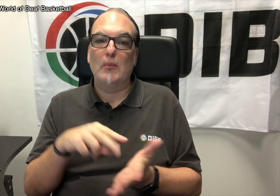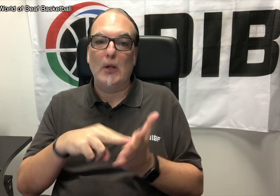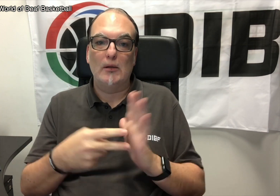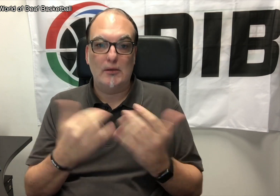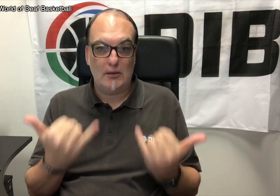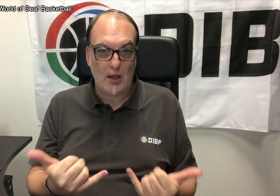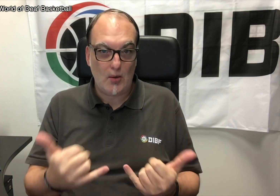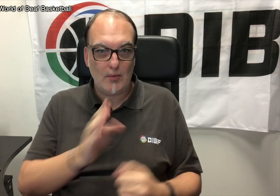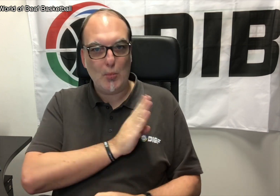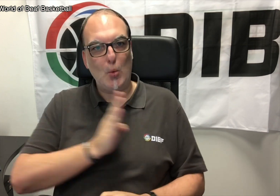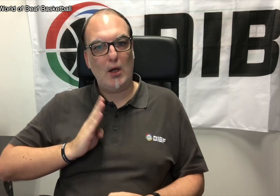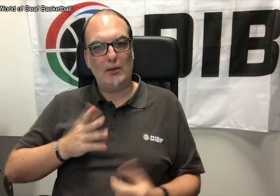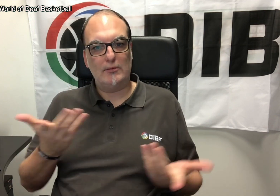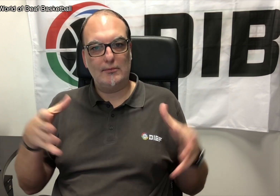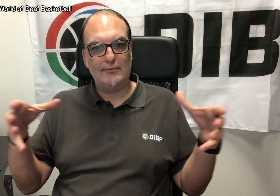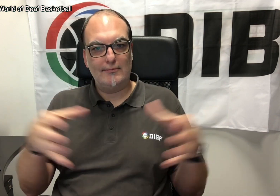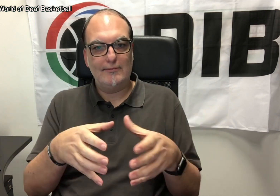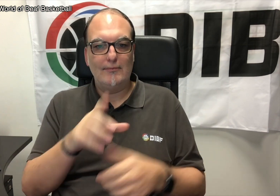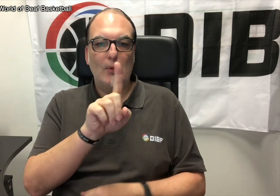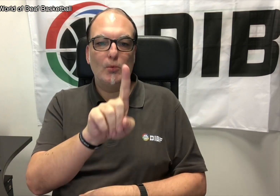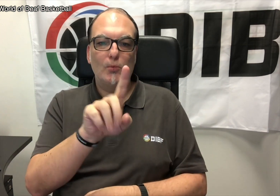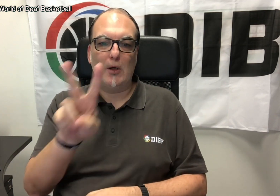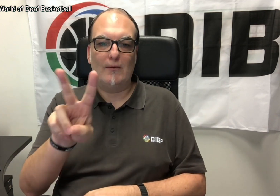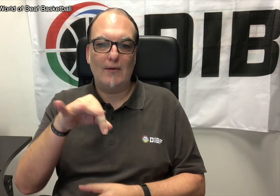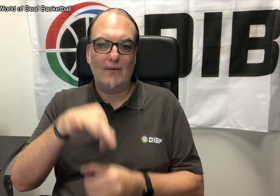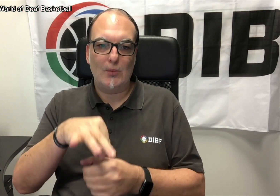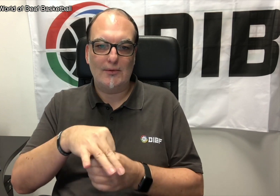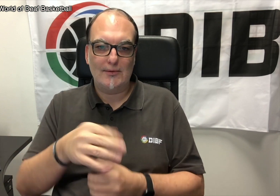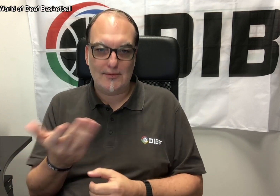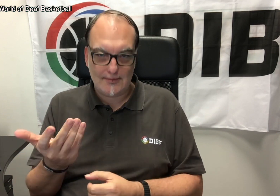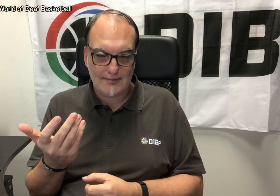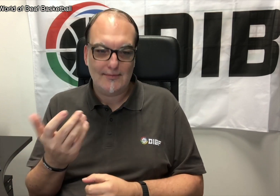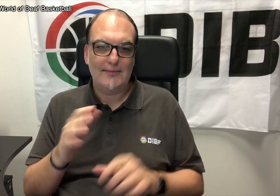This now means the board would have a total of 12 votes: